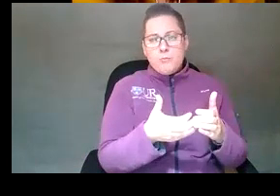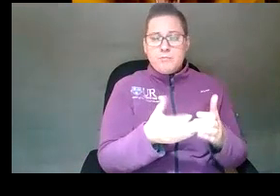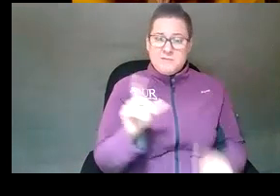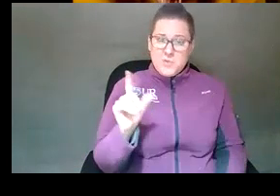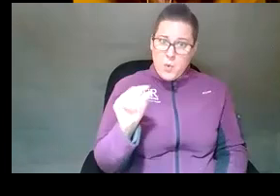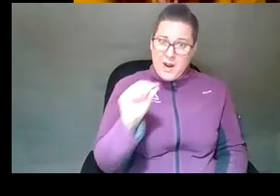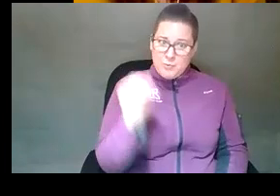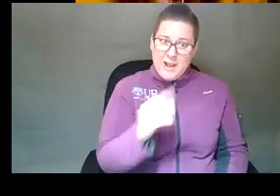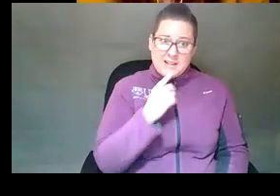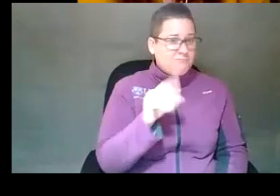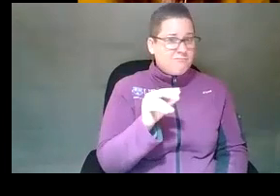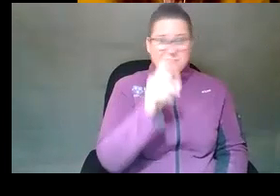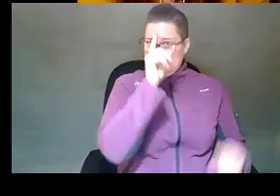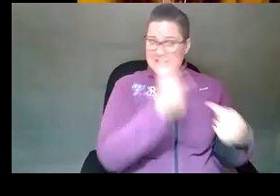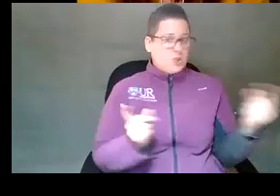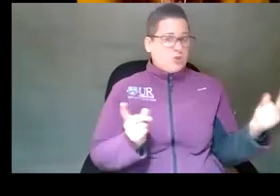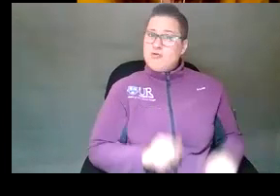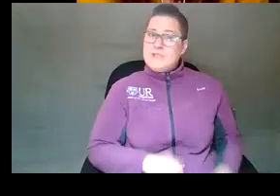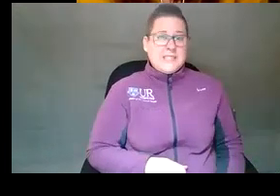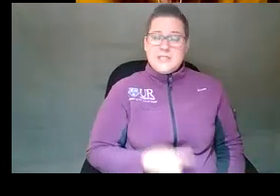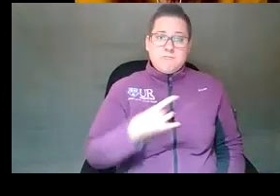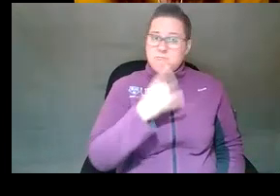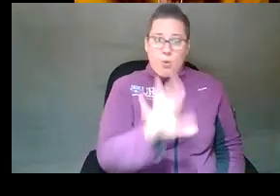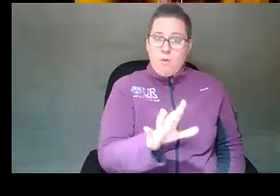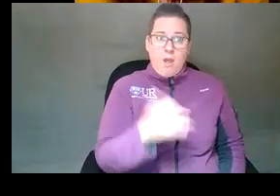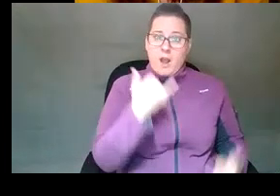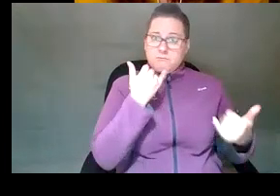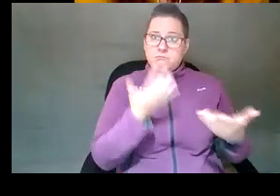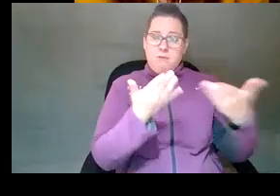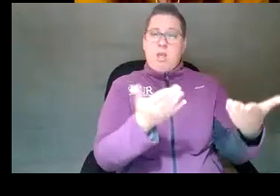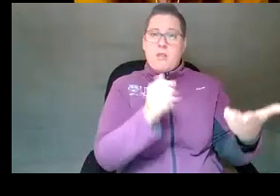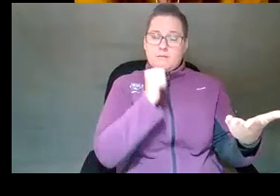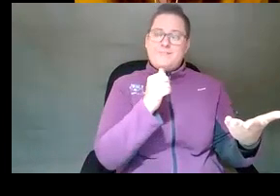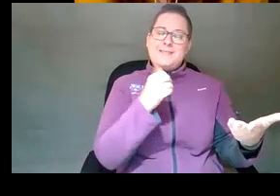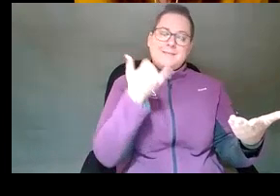they disagreed or strongly disagreed with that statement and I think the one thing to consider